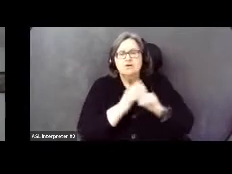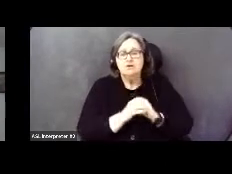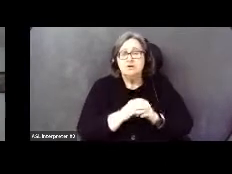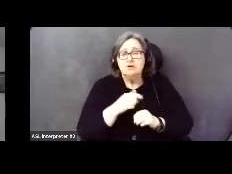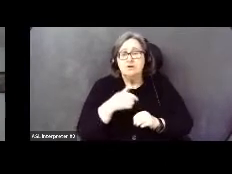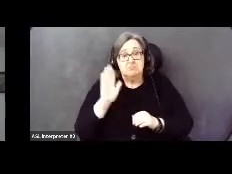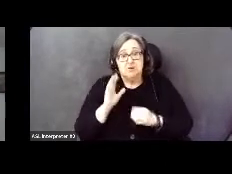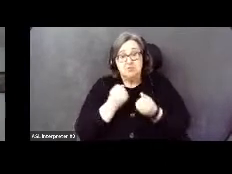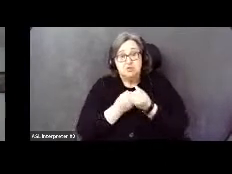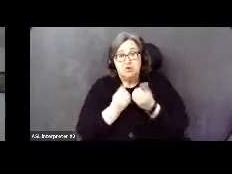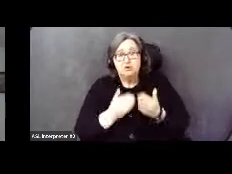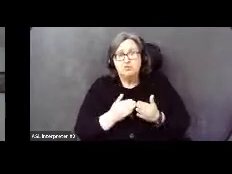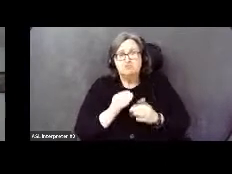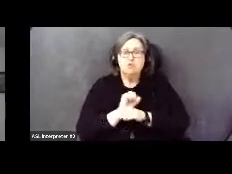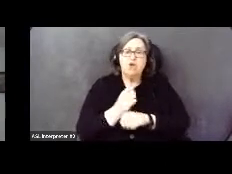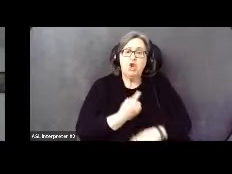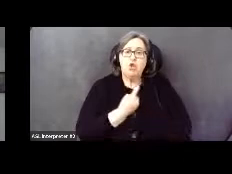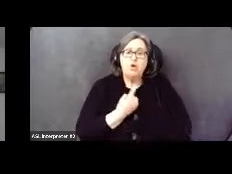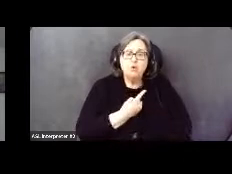just on your own, every single thing